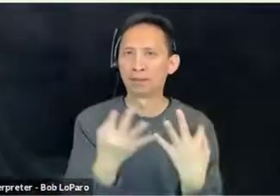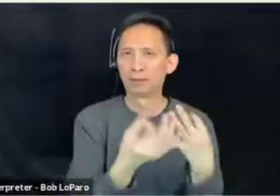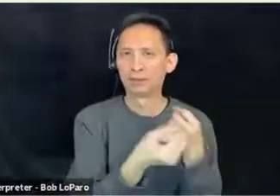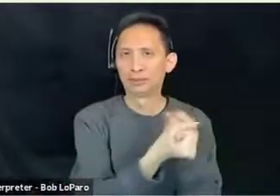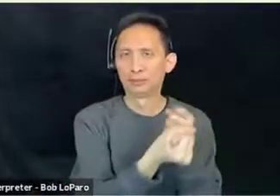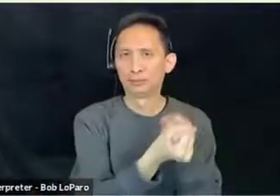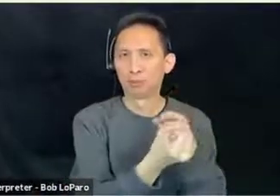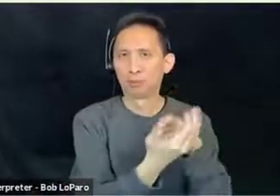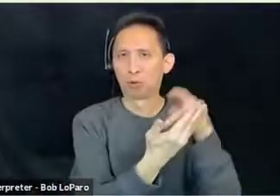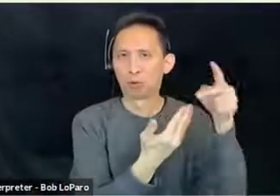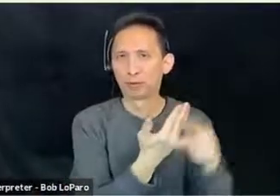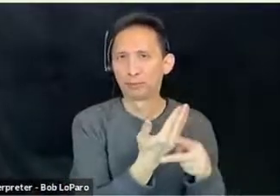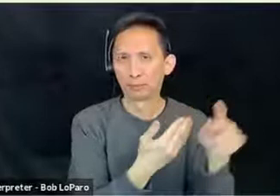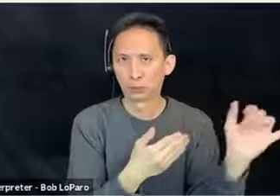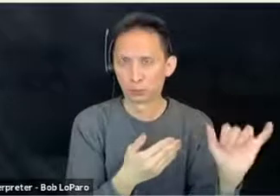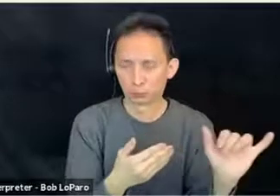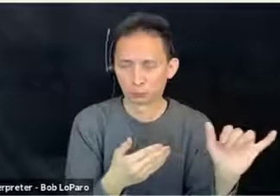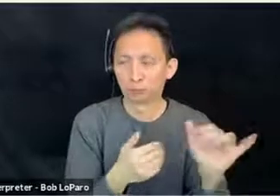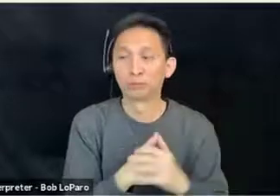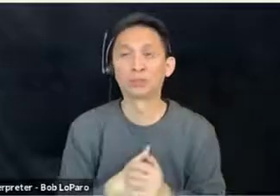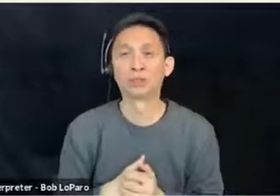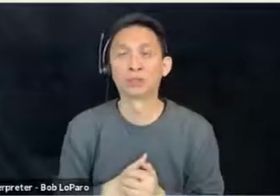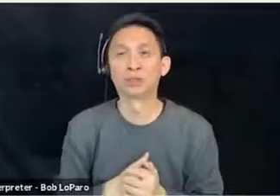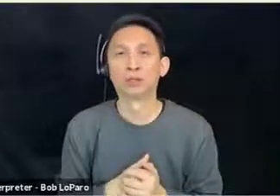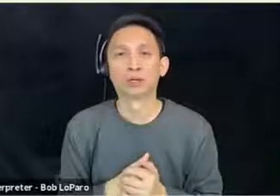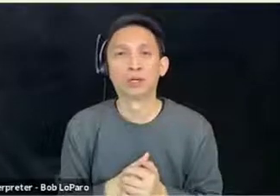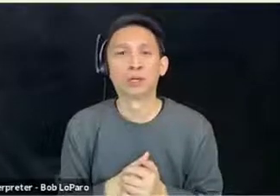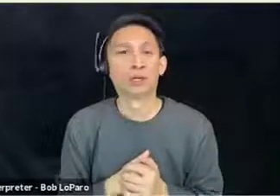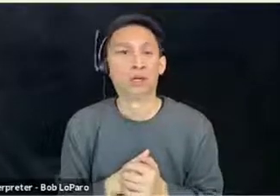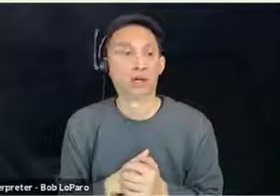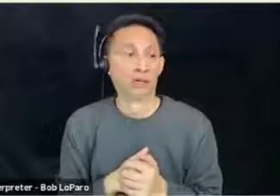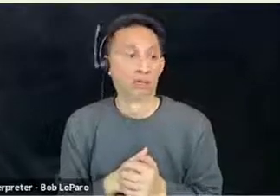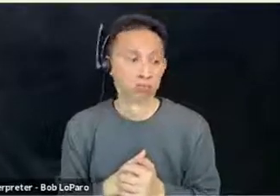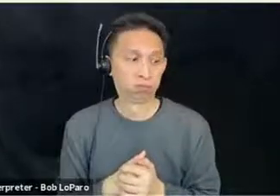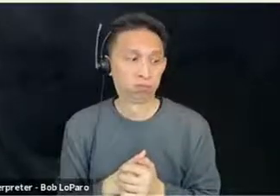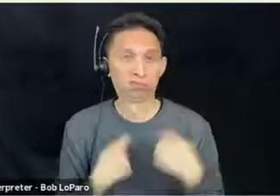So, we have worked really hard over the last 10 years